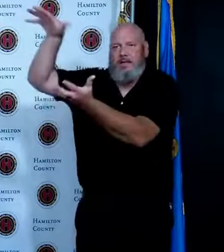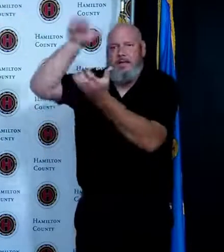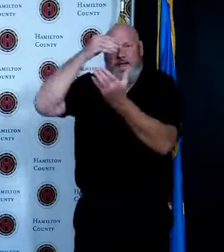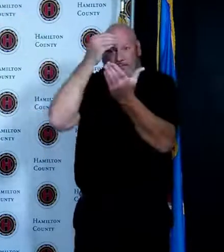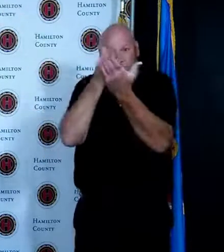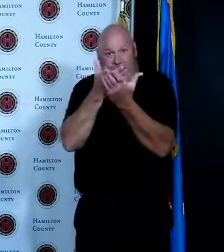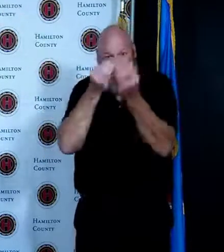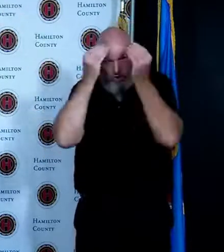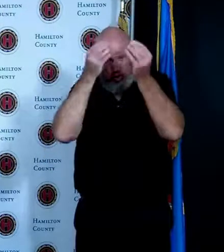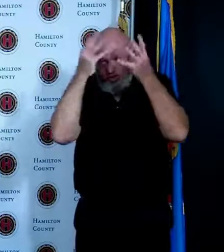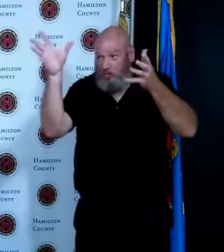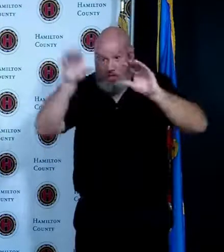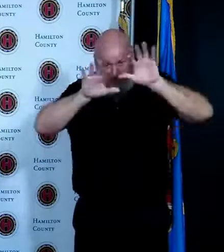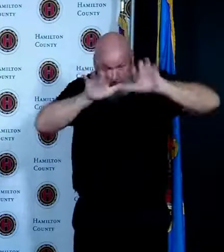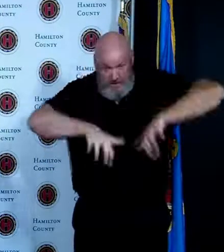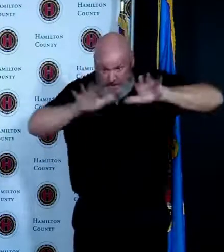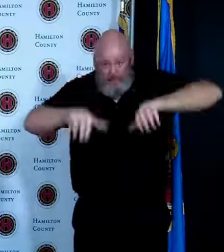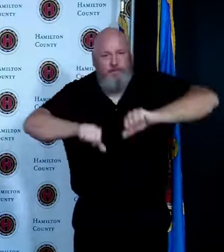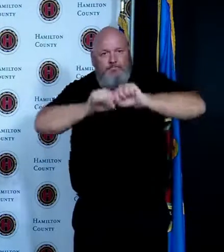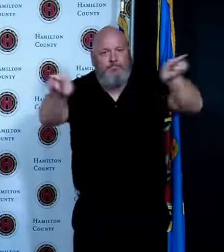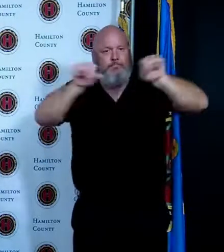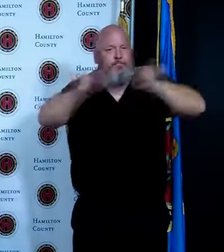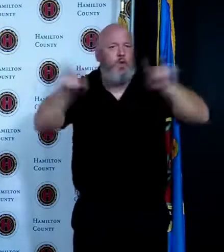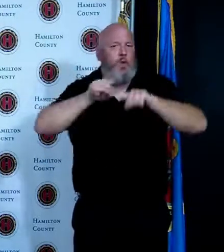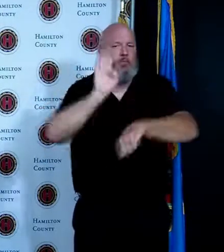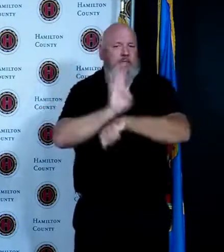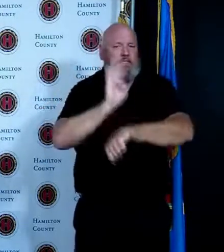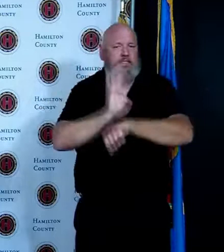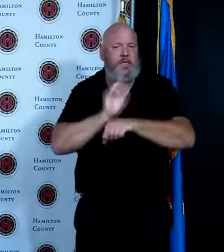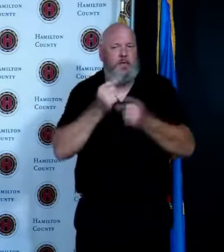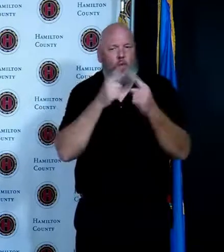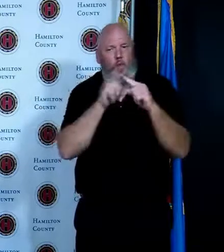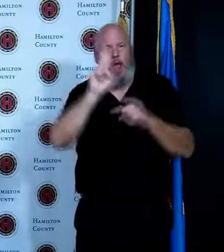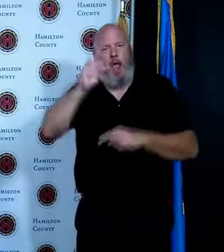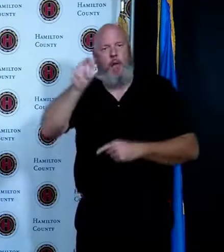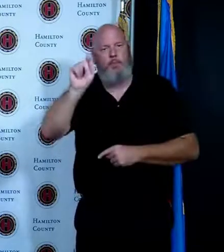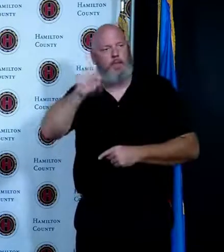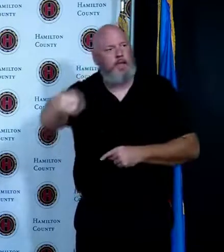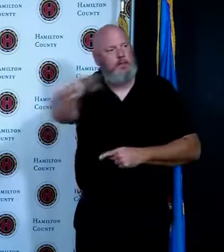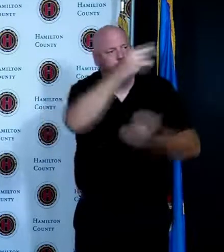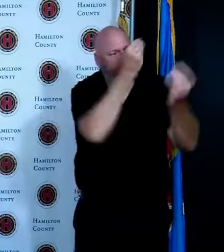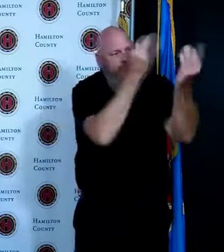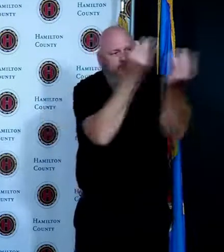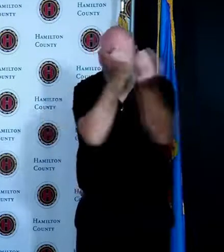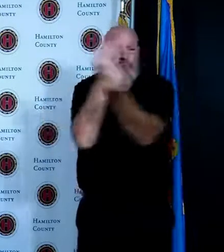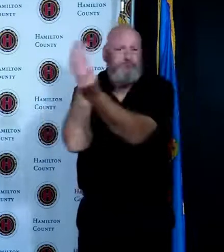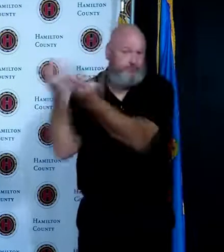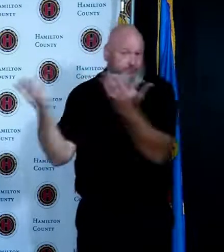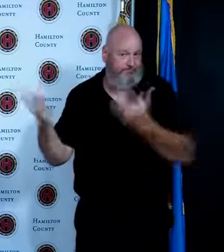being covered on every channel and everyone in Hamilton County is talking about this there are always going to be individuals that